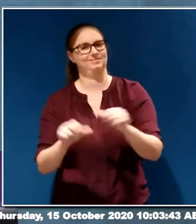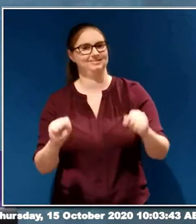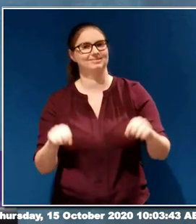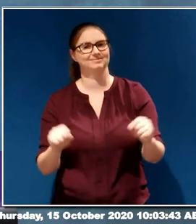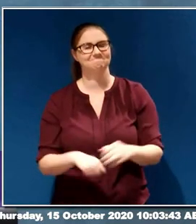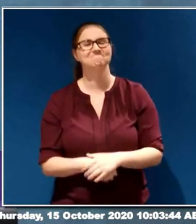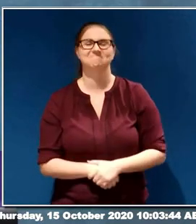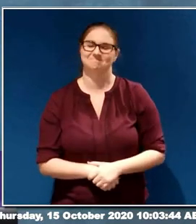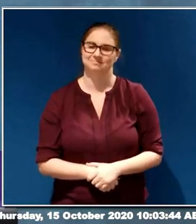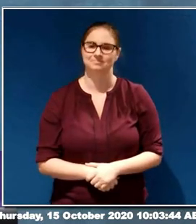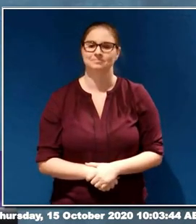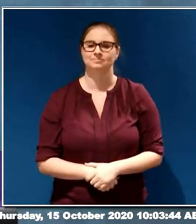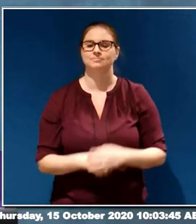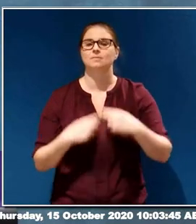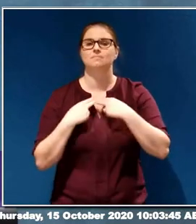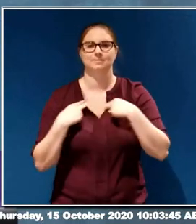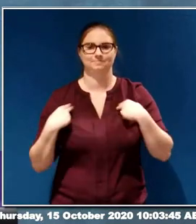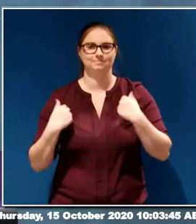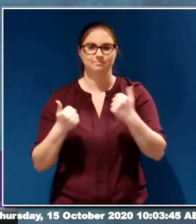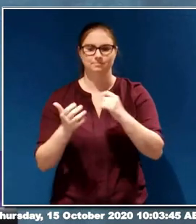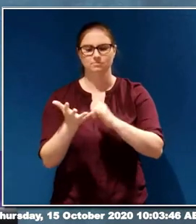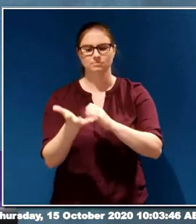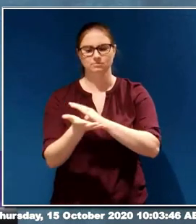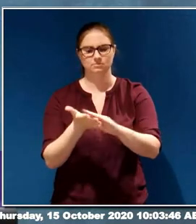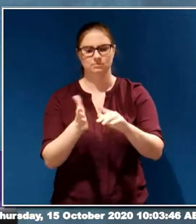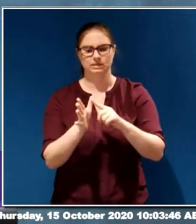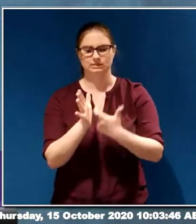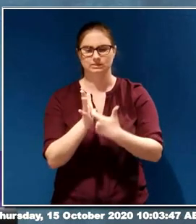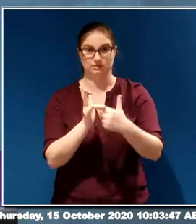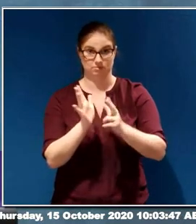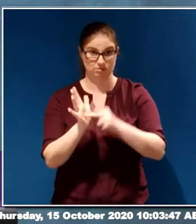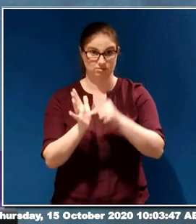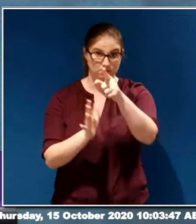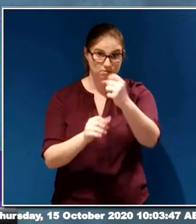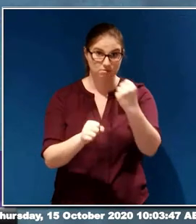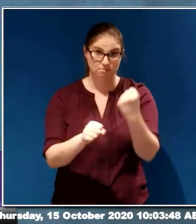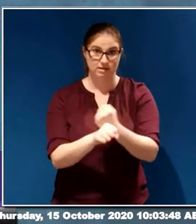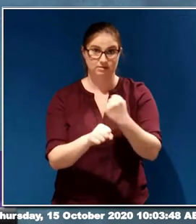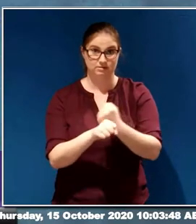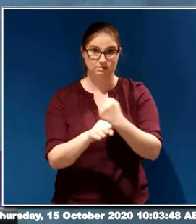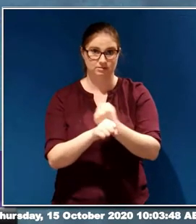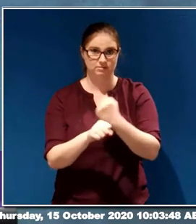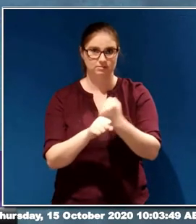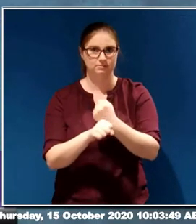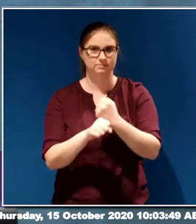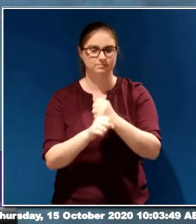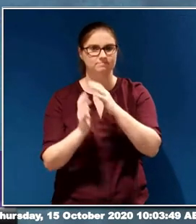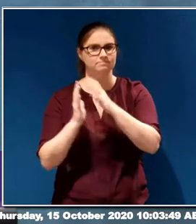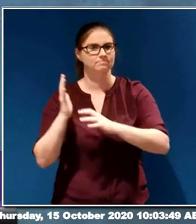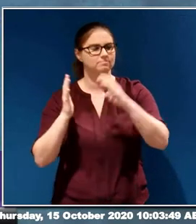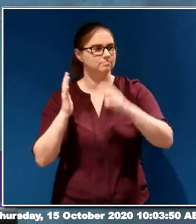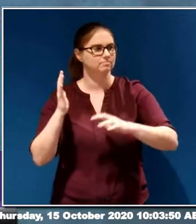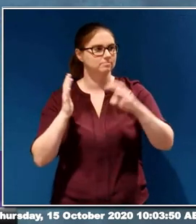Sharon, you have made a 17-page statement to this Royal Commission dated 25 February 2020, is that right?